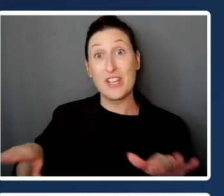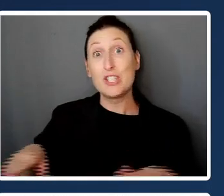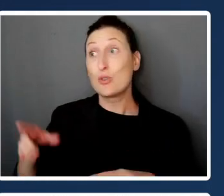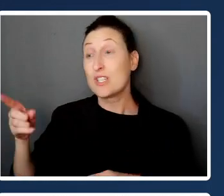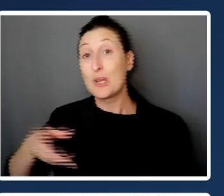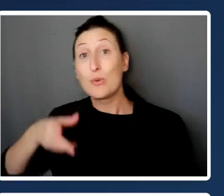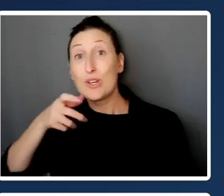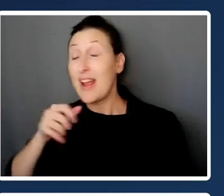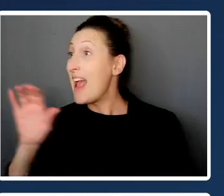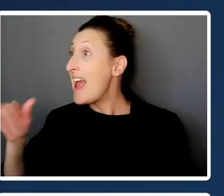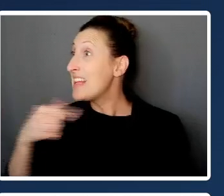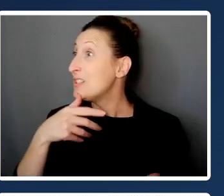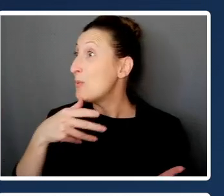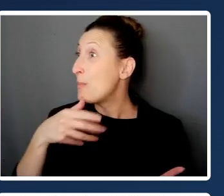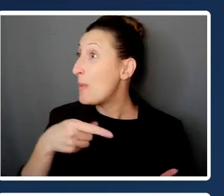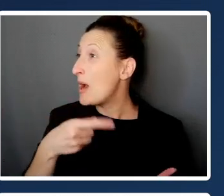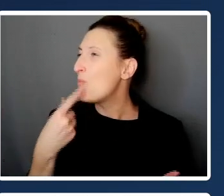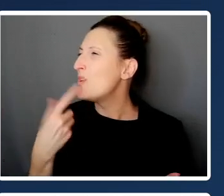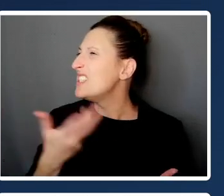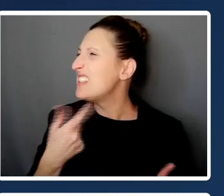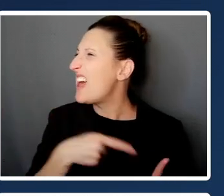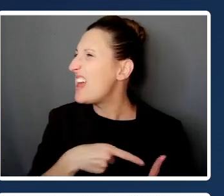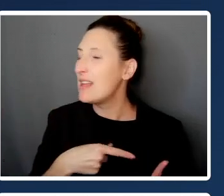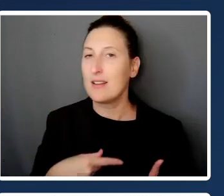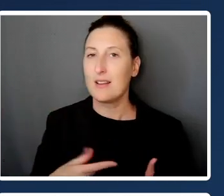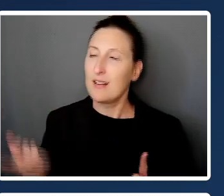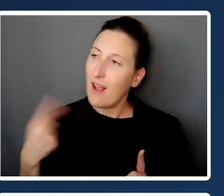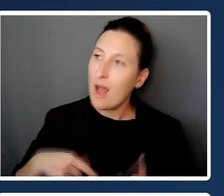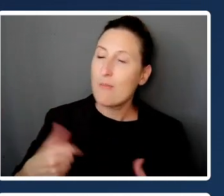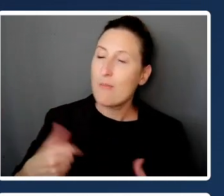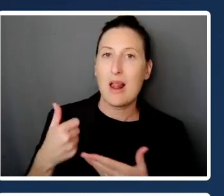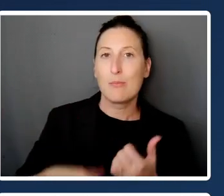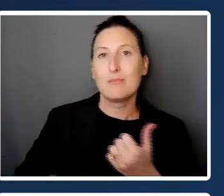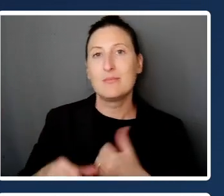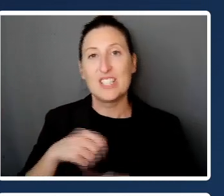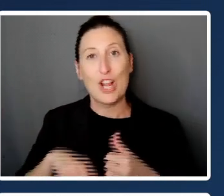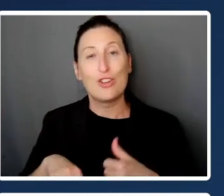you come tell me what she's saying here?" So, it was a really great conversation.